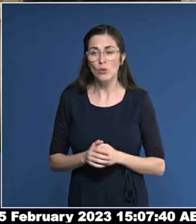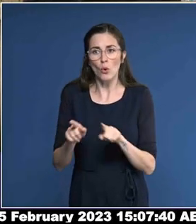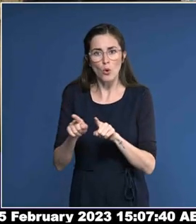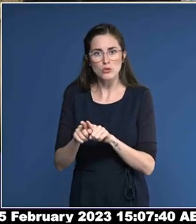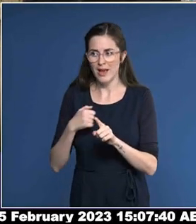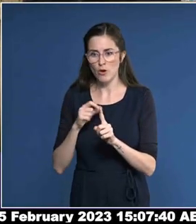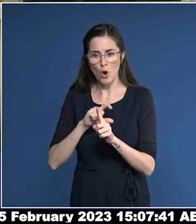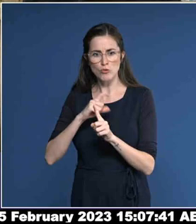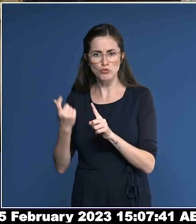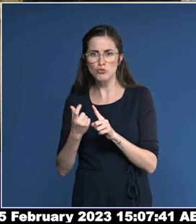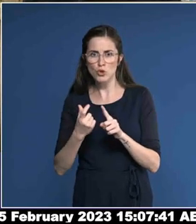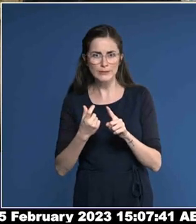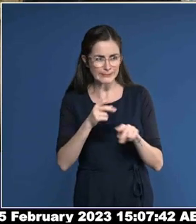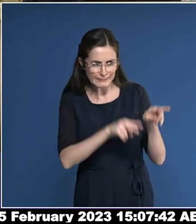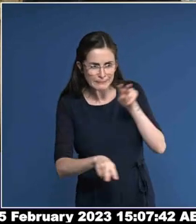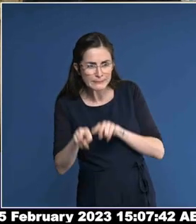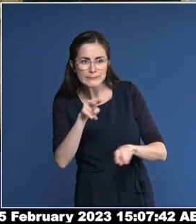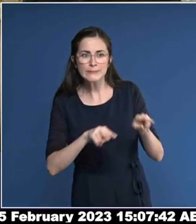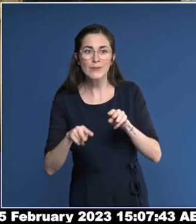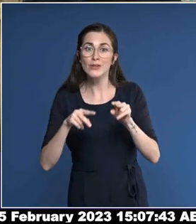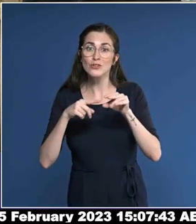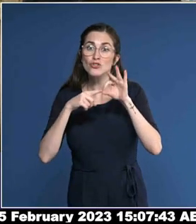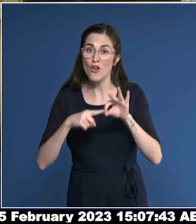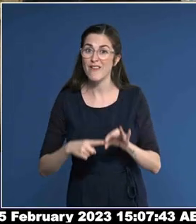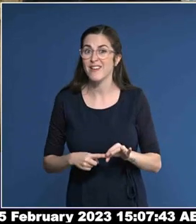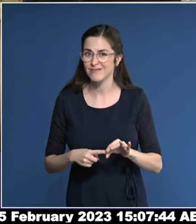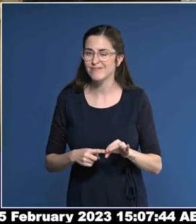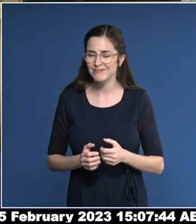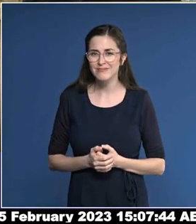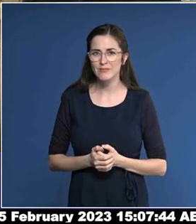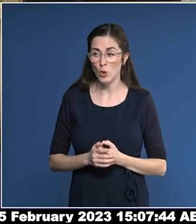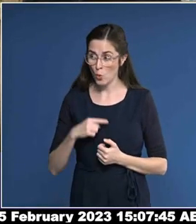But that's something that we see as an investment, and it does come at a cost.